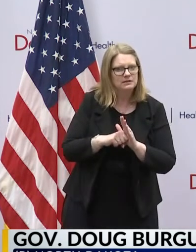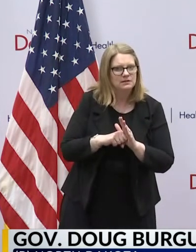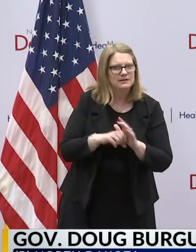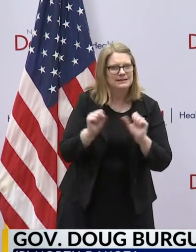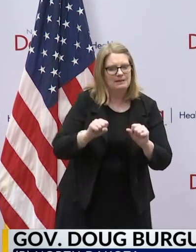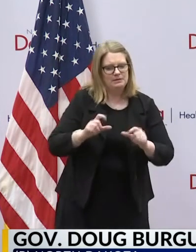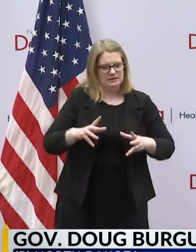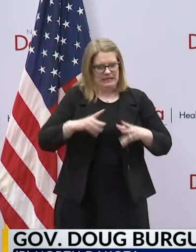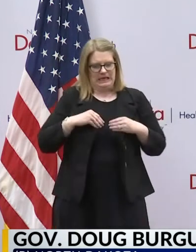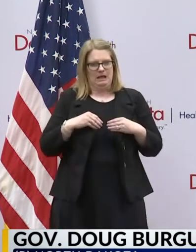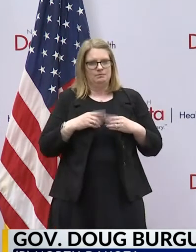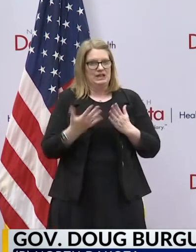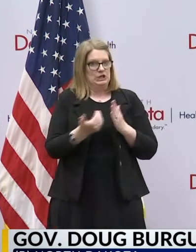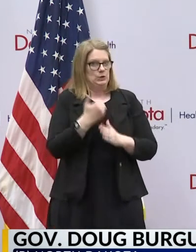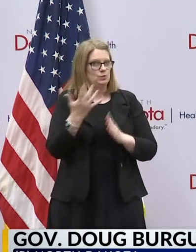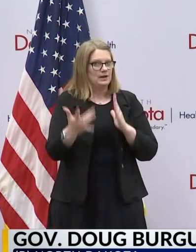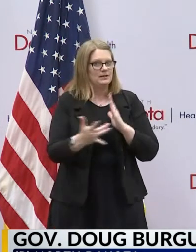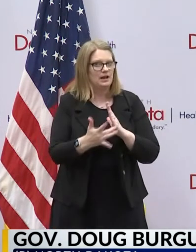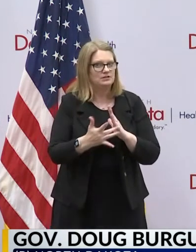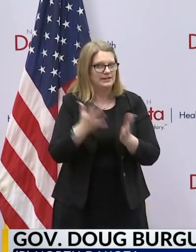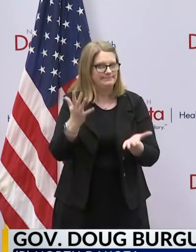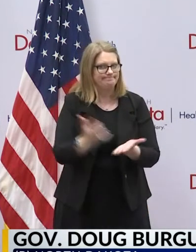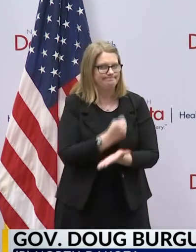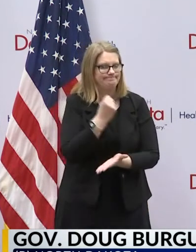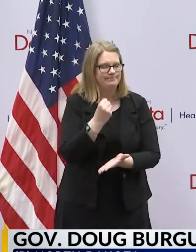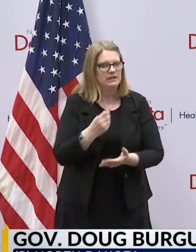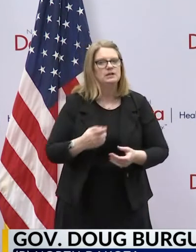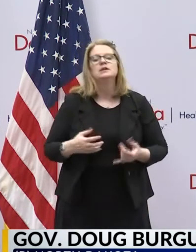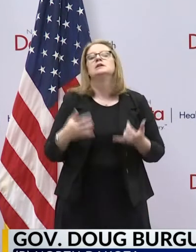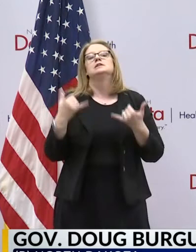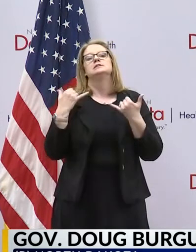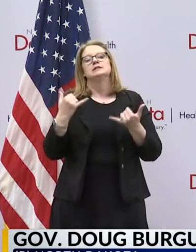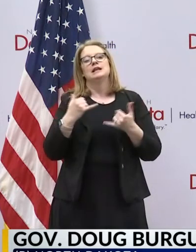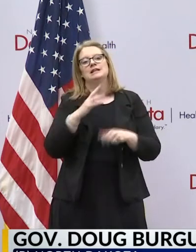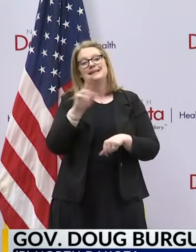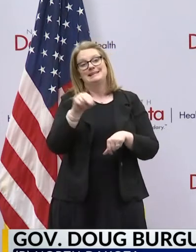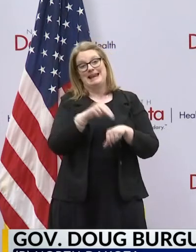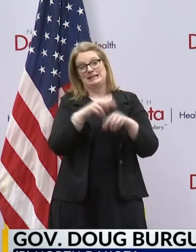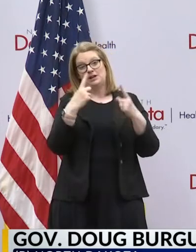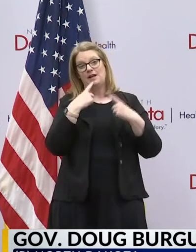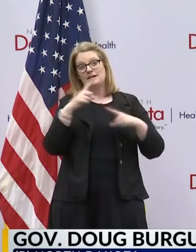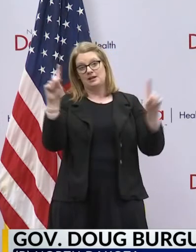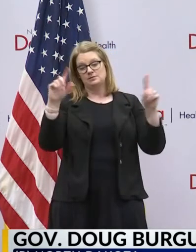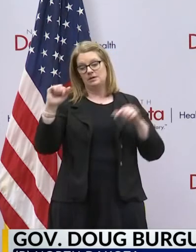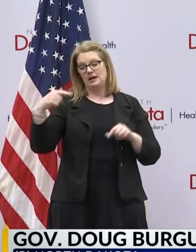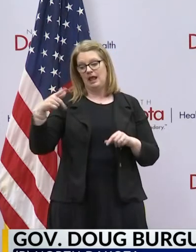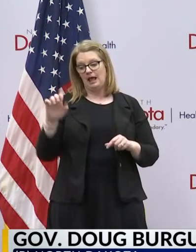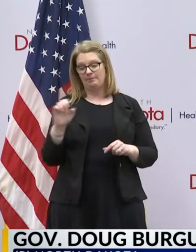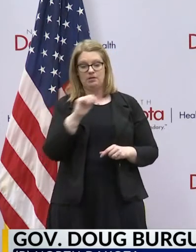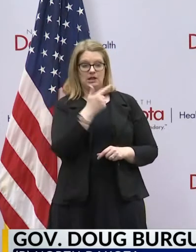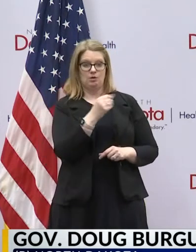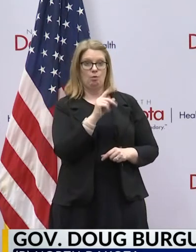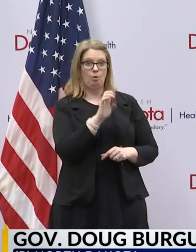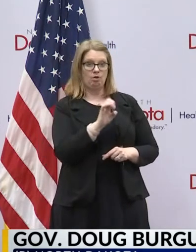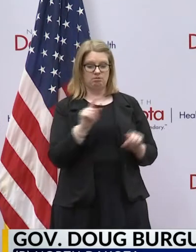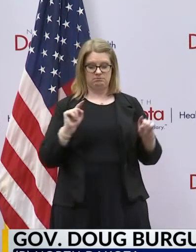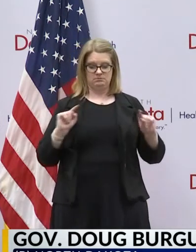WITH THAT, WE MADE A COMMITMENT WE WANTED TO BE AMONG THE FIR STATES TO BE ABLE TO ADOPT THAT NEW TECHNOLOGY, AND TODAY, THERE